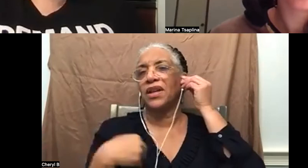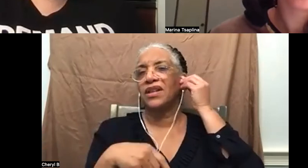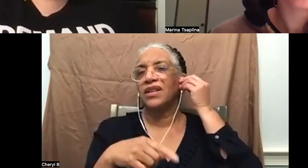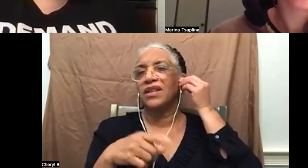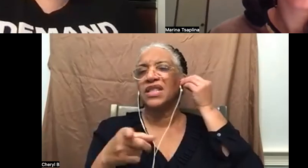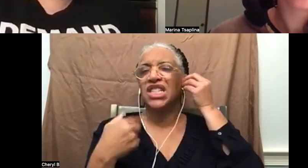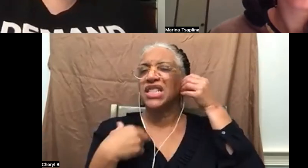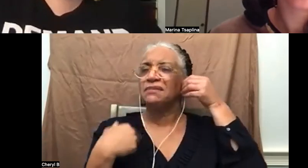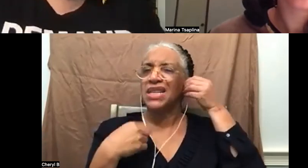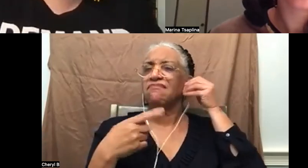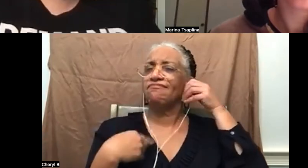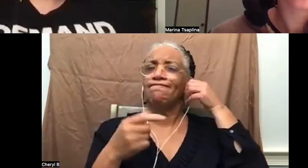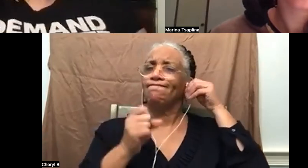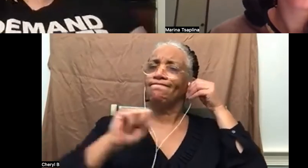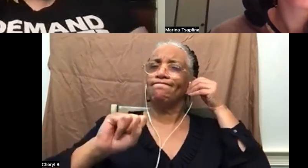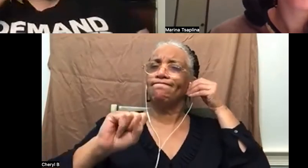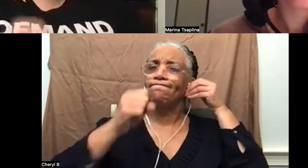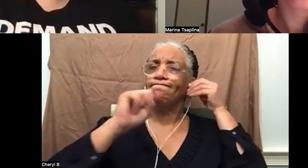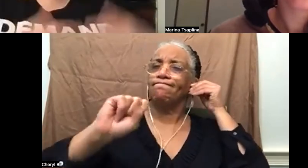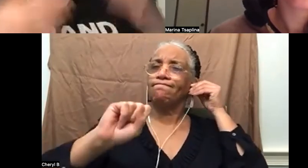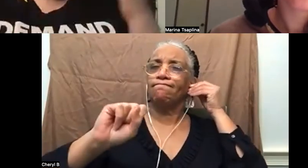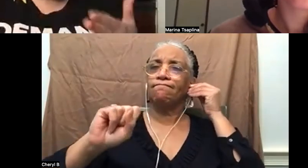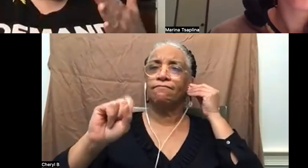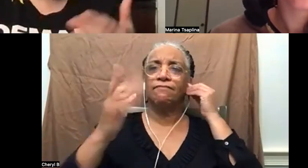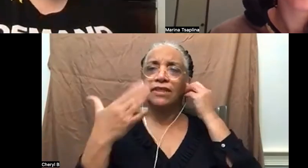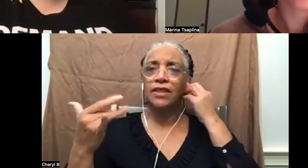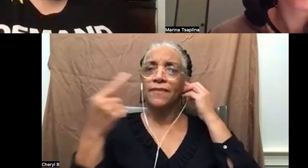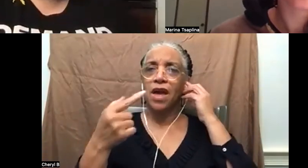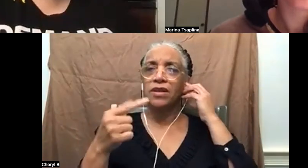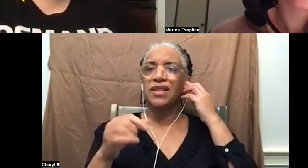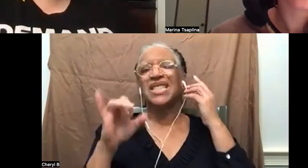But, on a happier note,